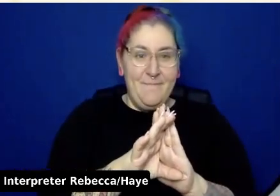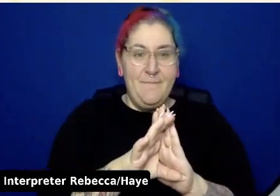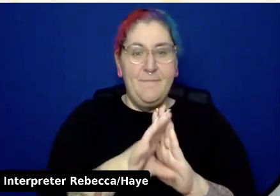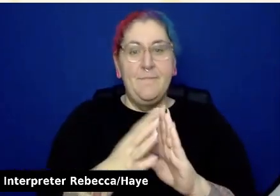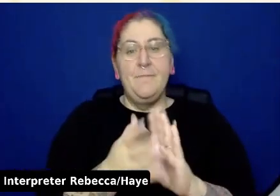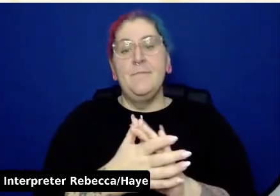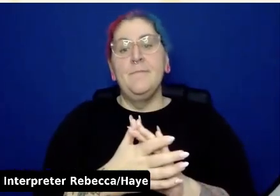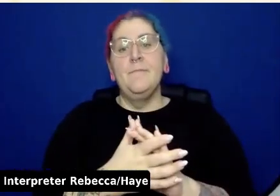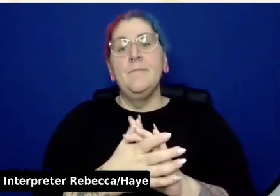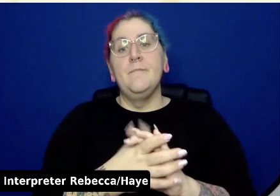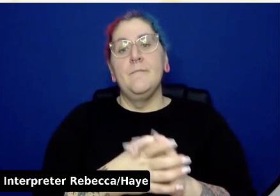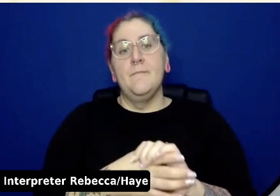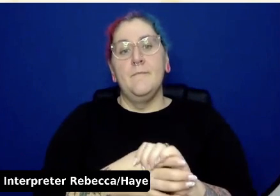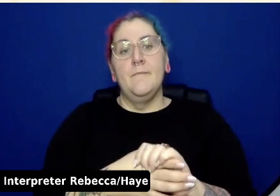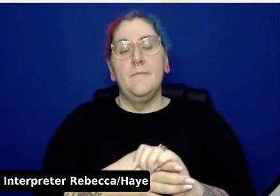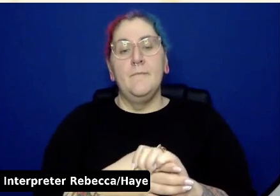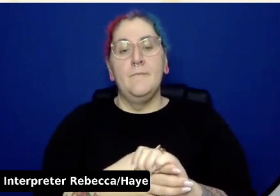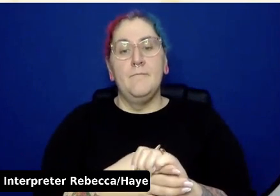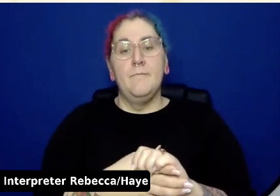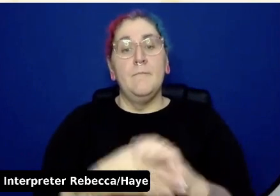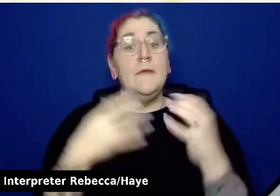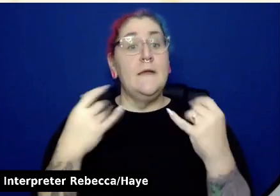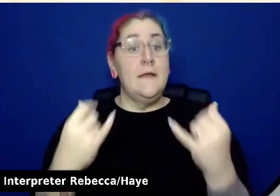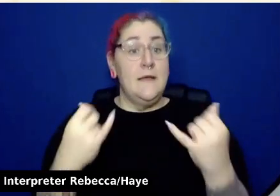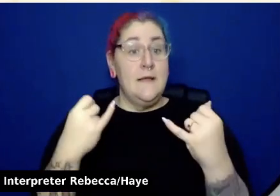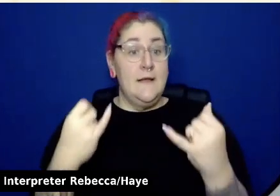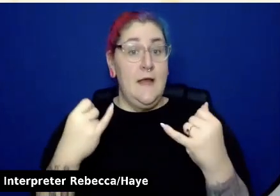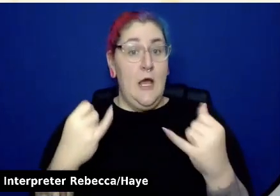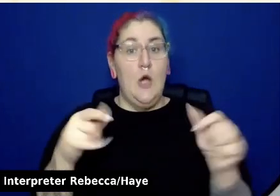There are certain roles that require certain Parent-Child relationships